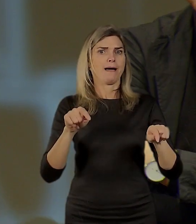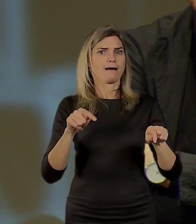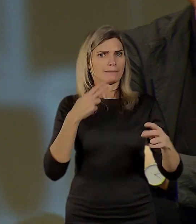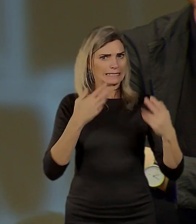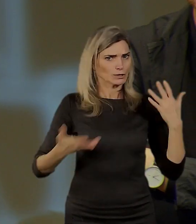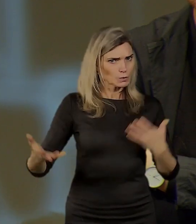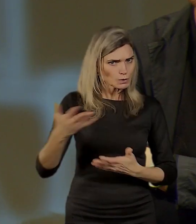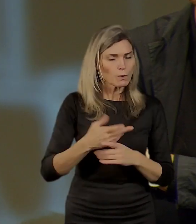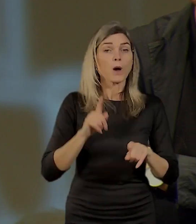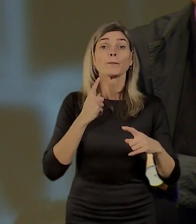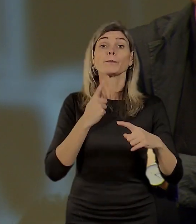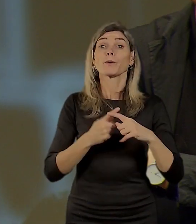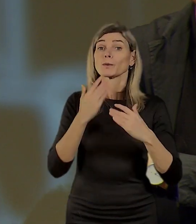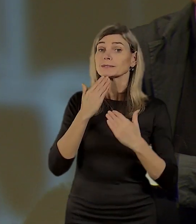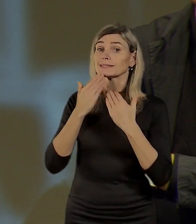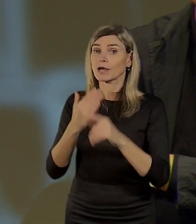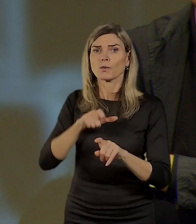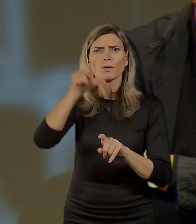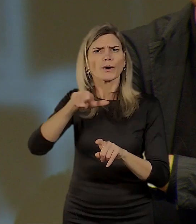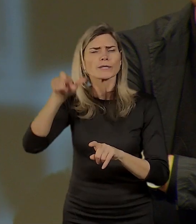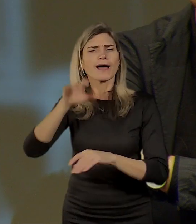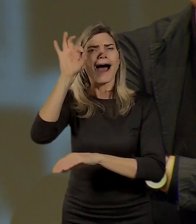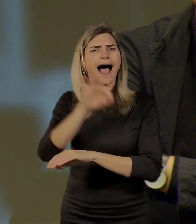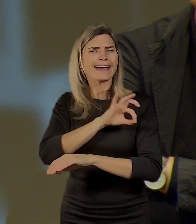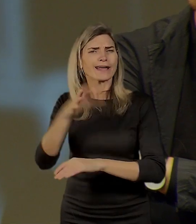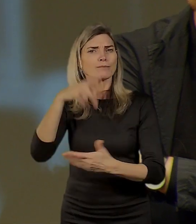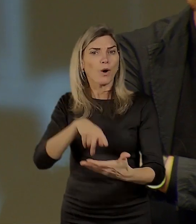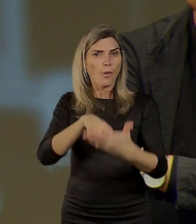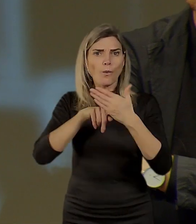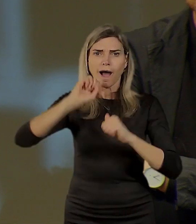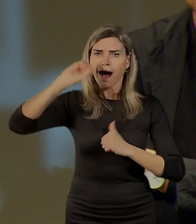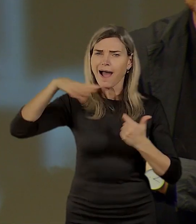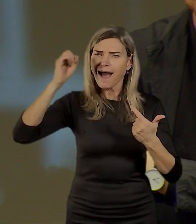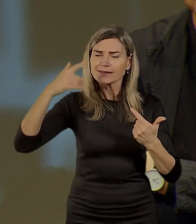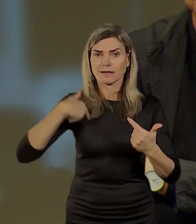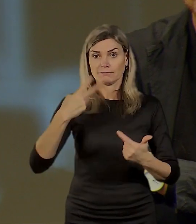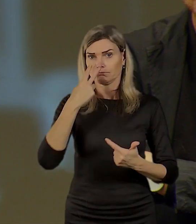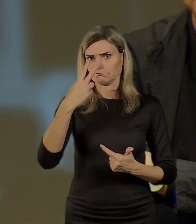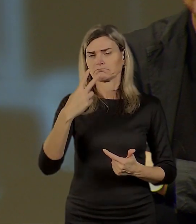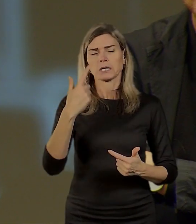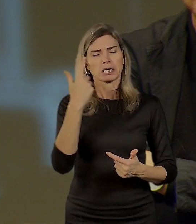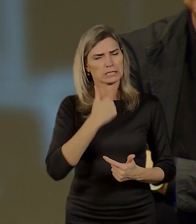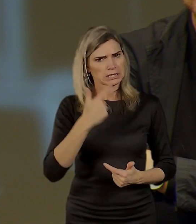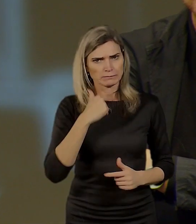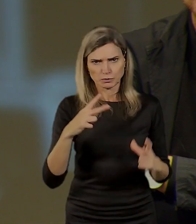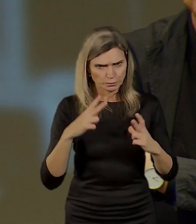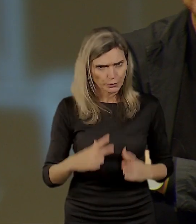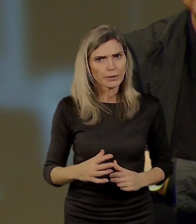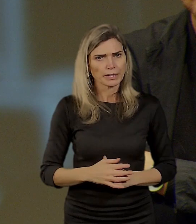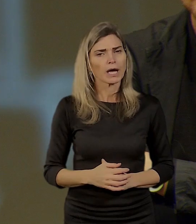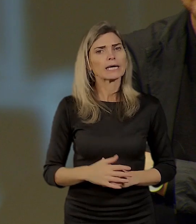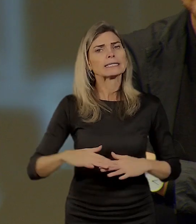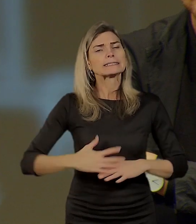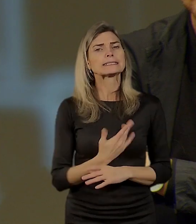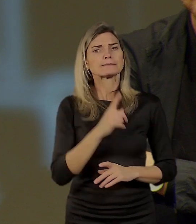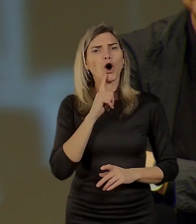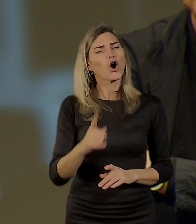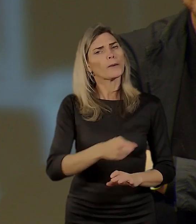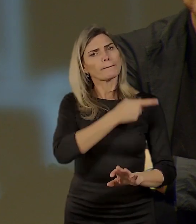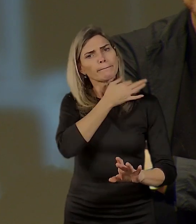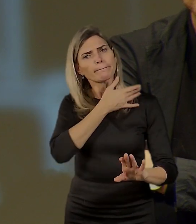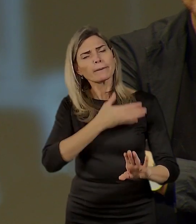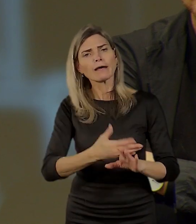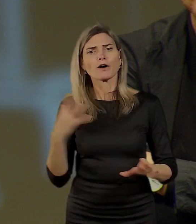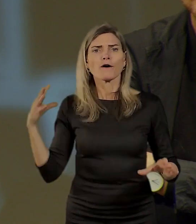And the questions you are asking - first of all, this project has been in accordance